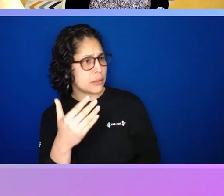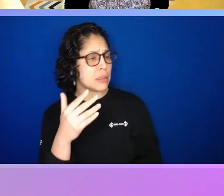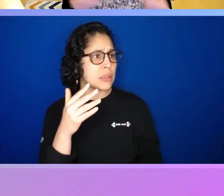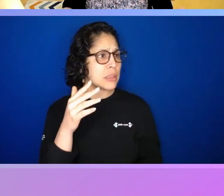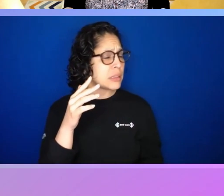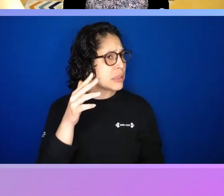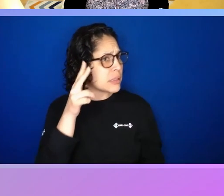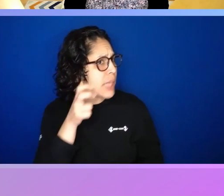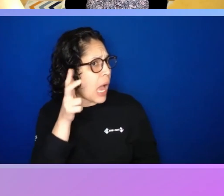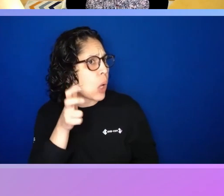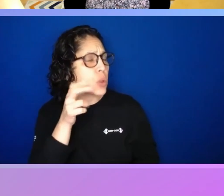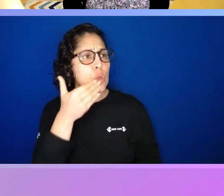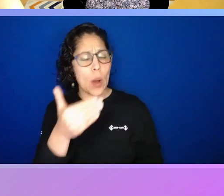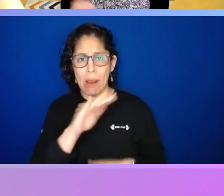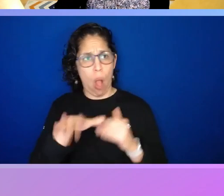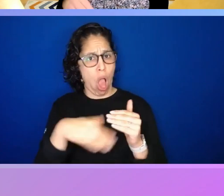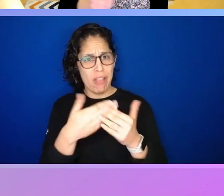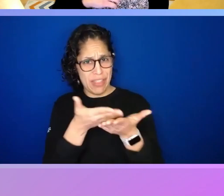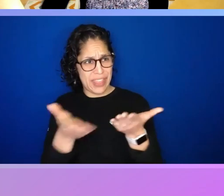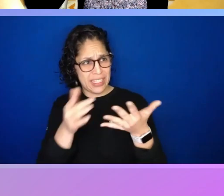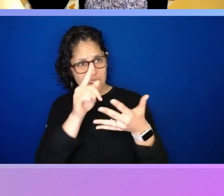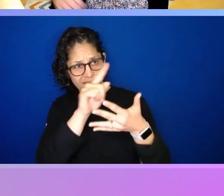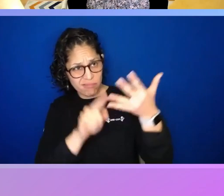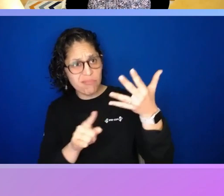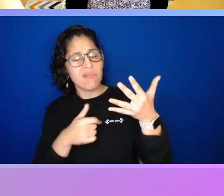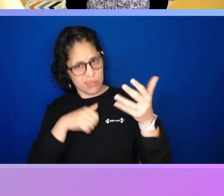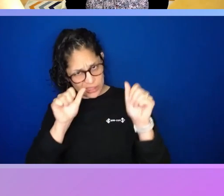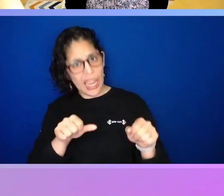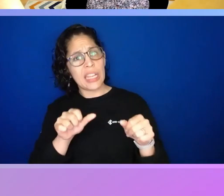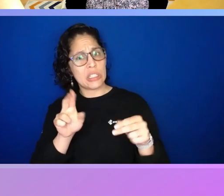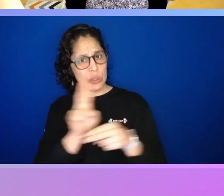point 1.1 non text content. Going back to our demo, we